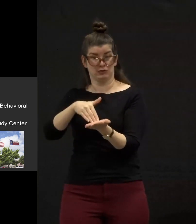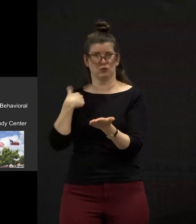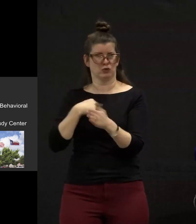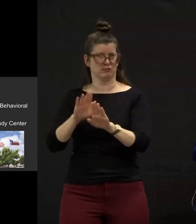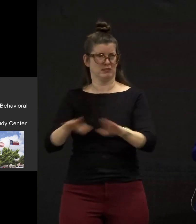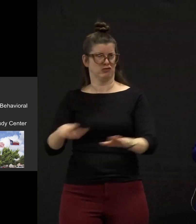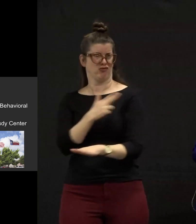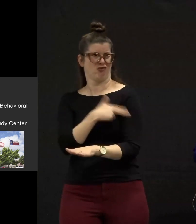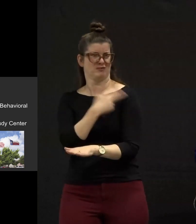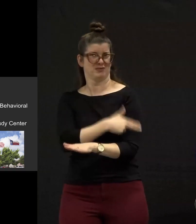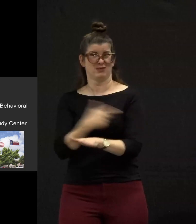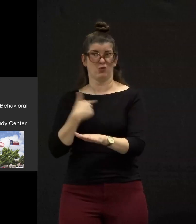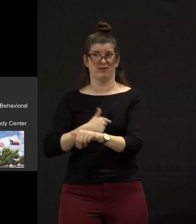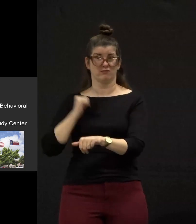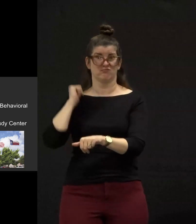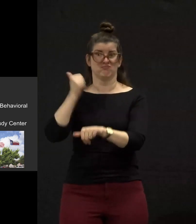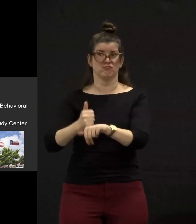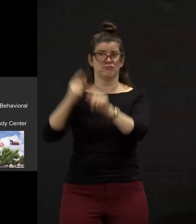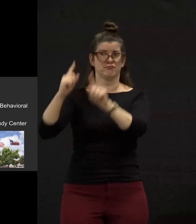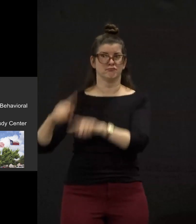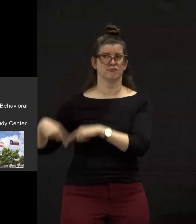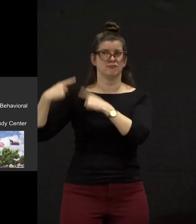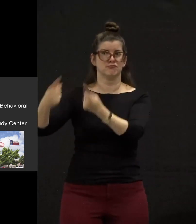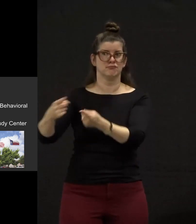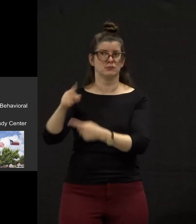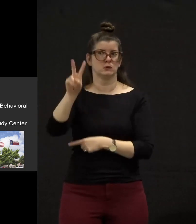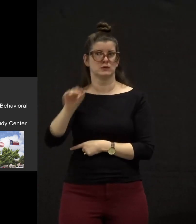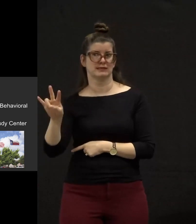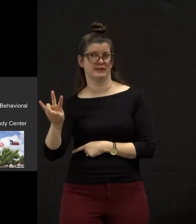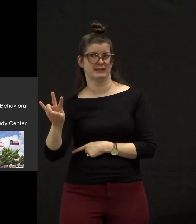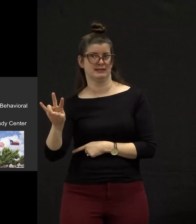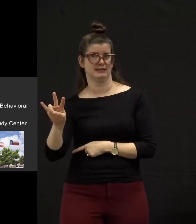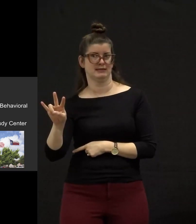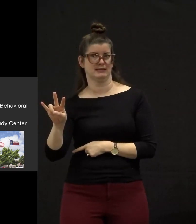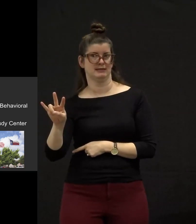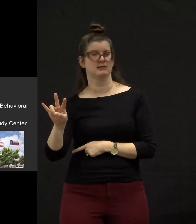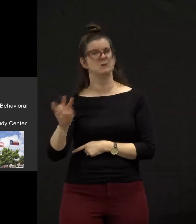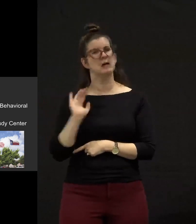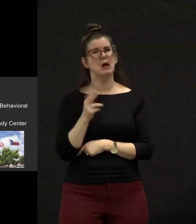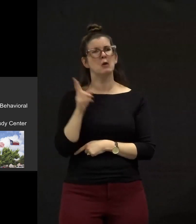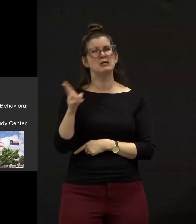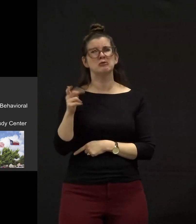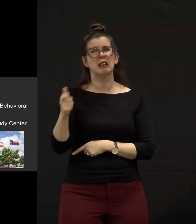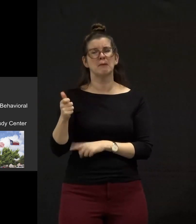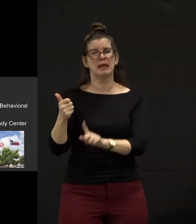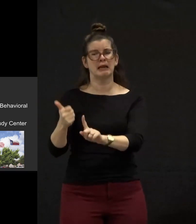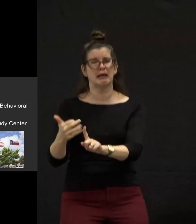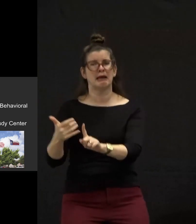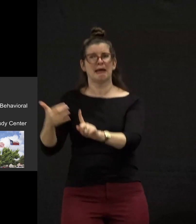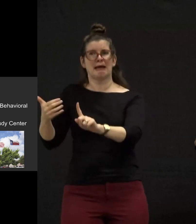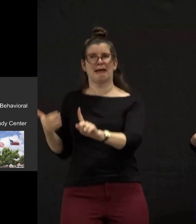has been in existence since 2007. So that history goes back a little bit longer,